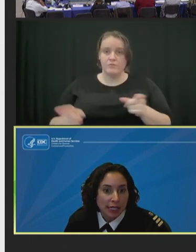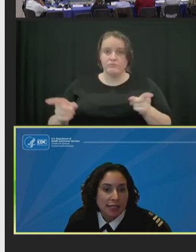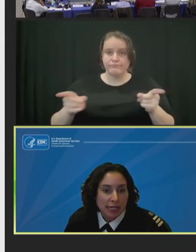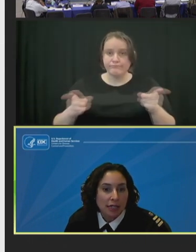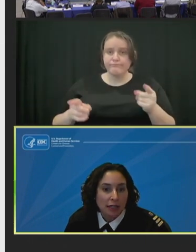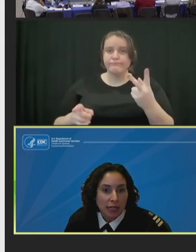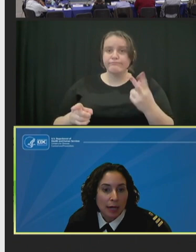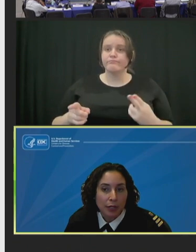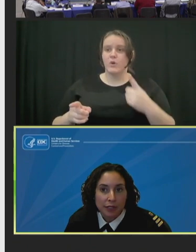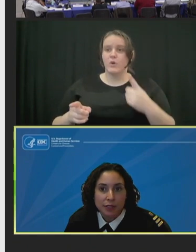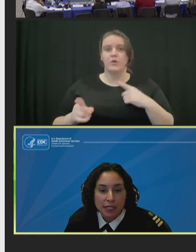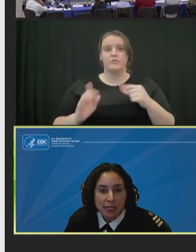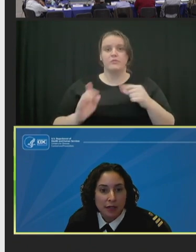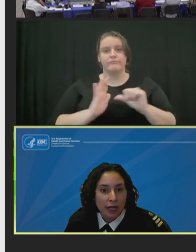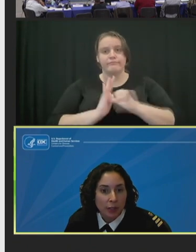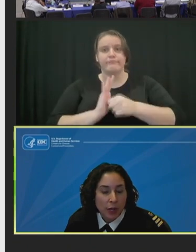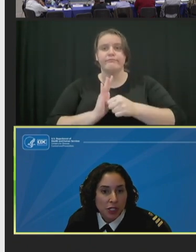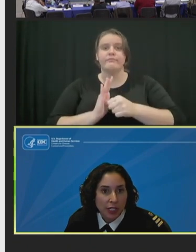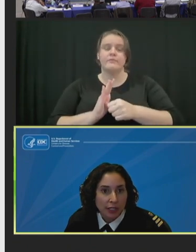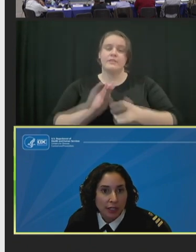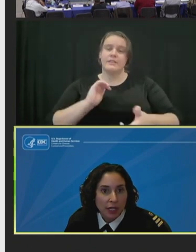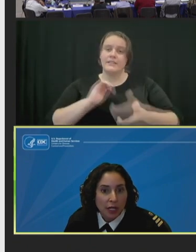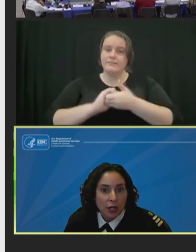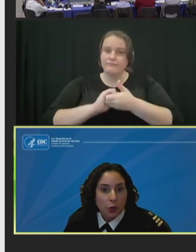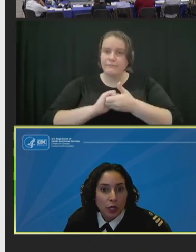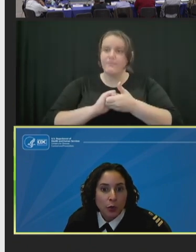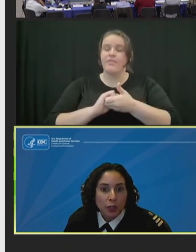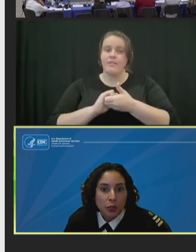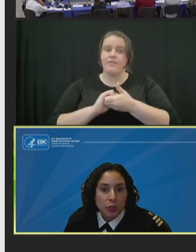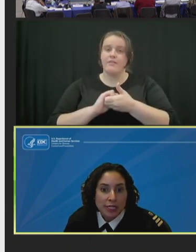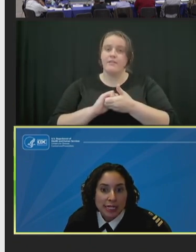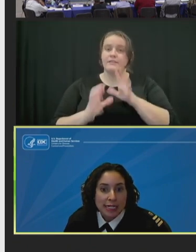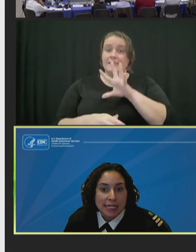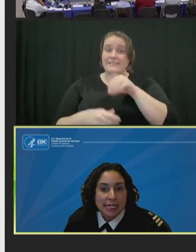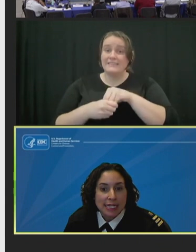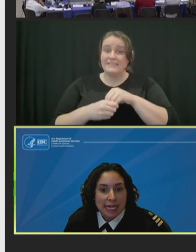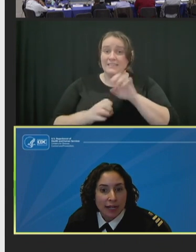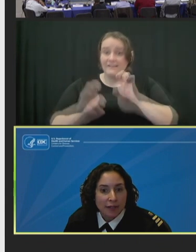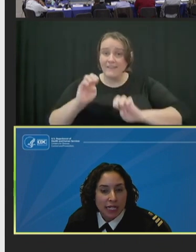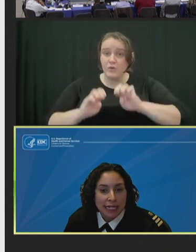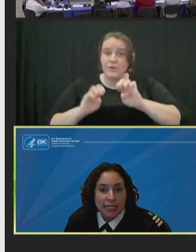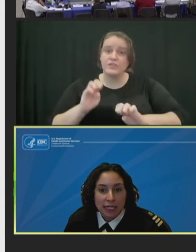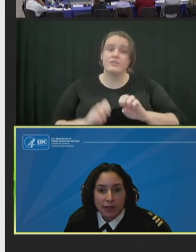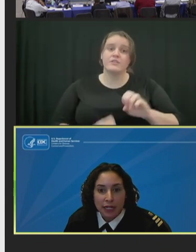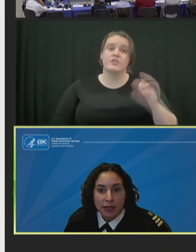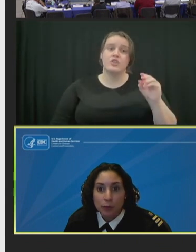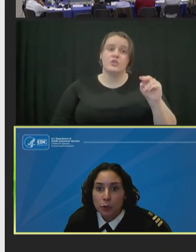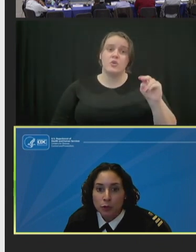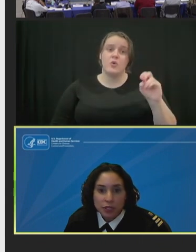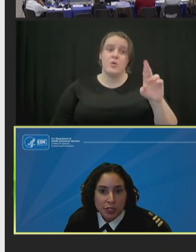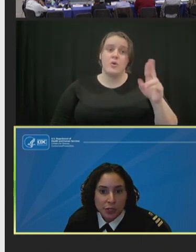as key collaborators in the evaluation. NORC worked with CDC staff to identify the multitude